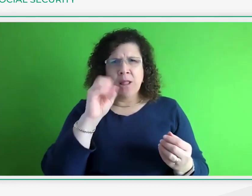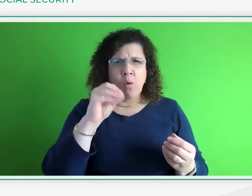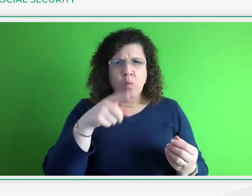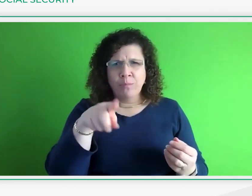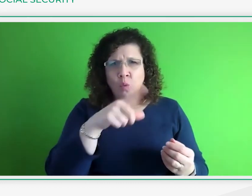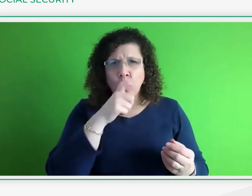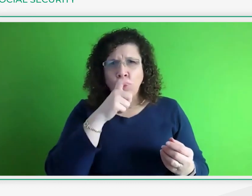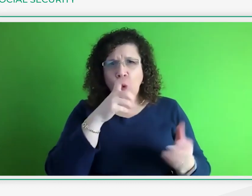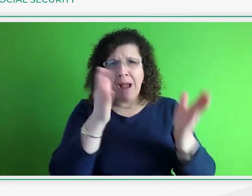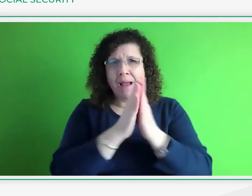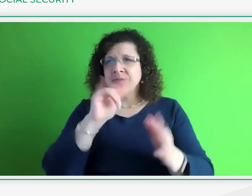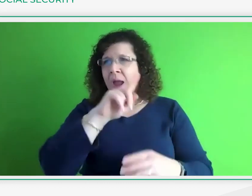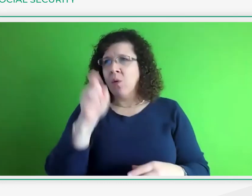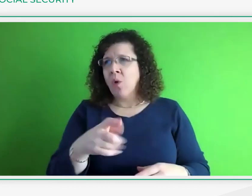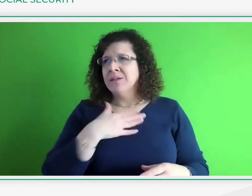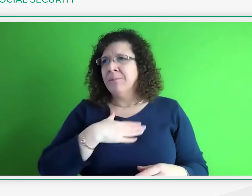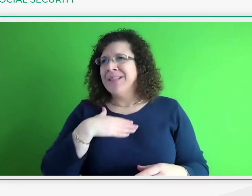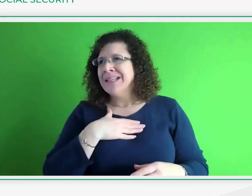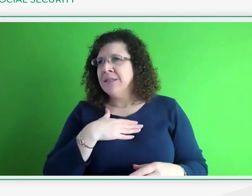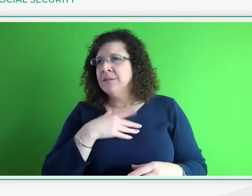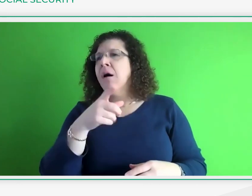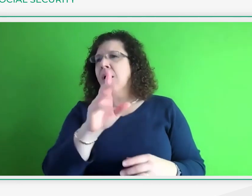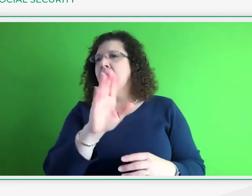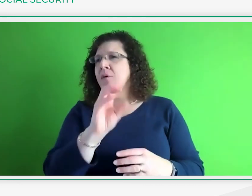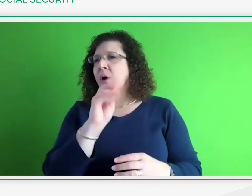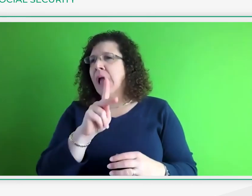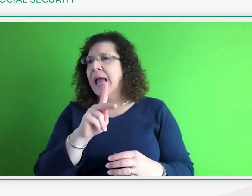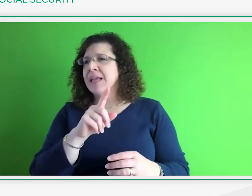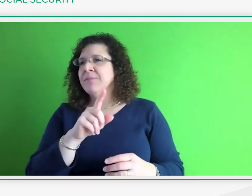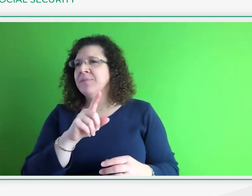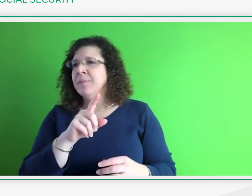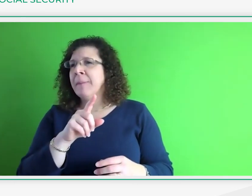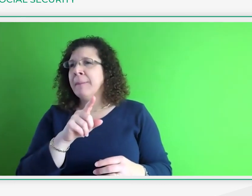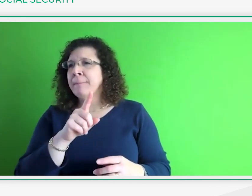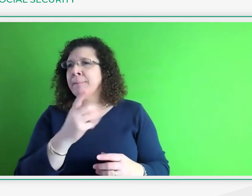So I'm not sure if I'm clear on that. So the person that asked me that question – oh, there we go. Hold on.